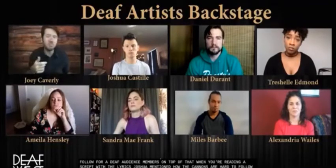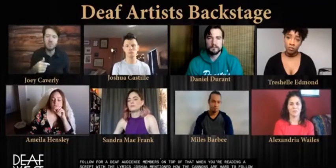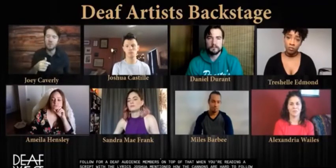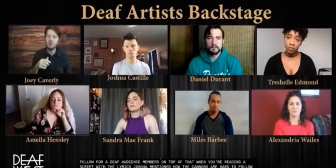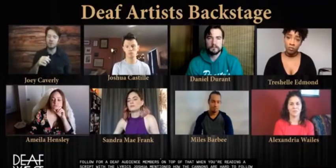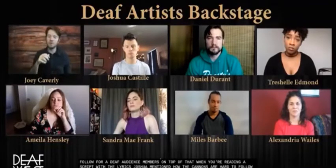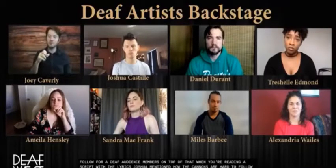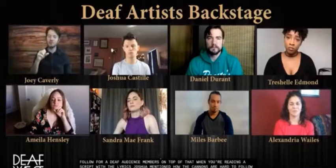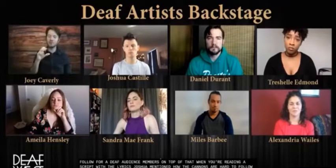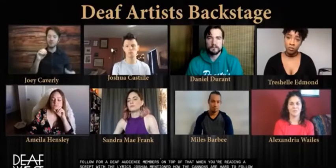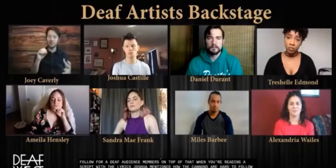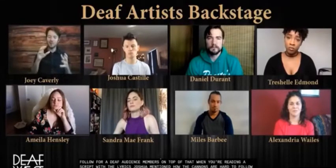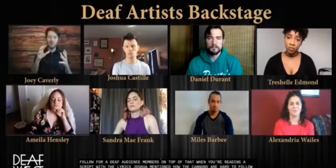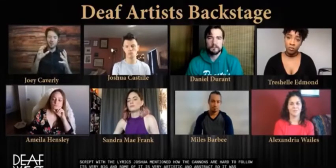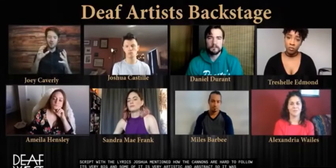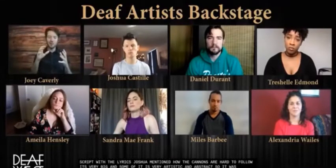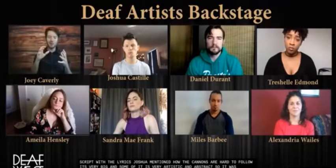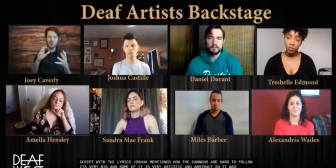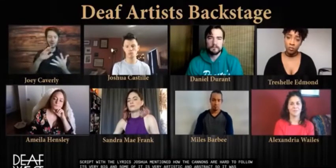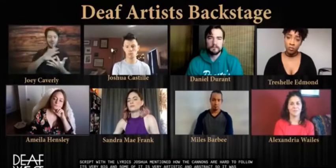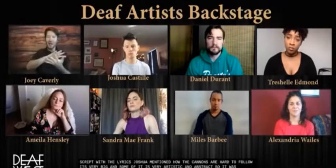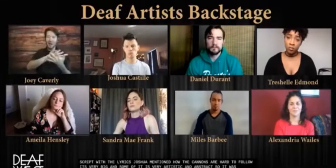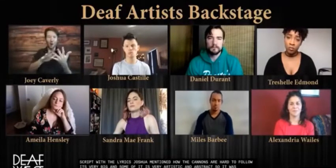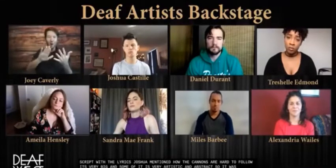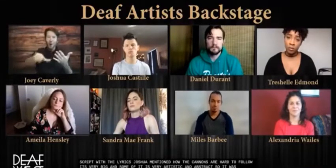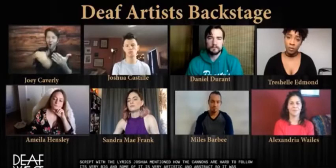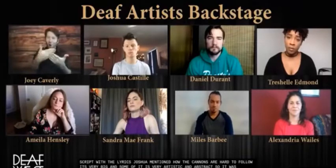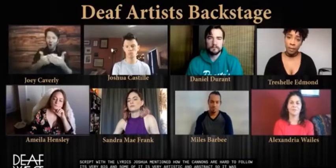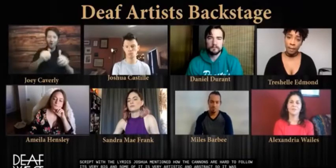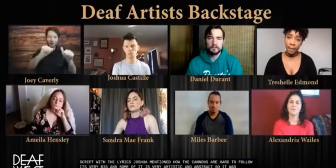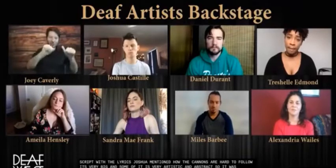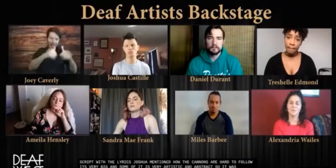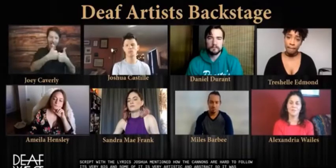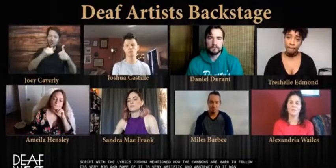And didn't feel like she had gotten the full experience, which I can understand.